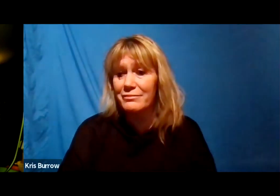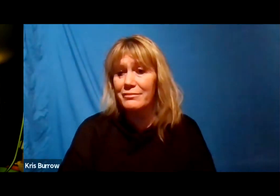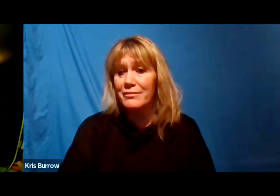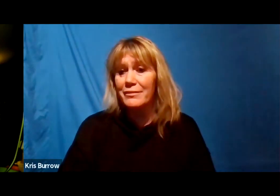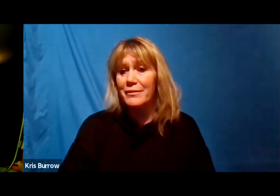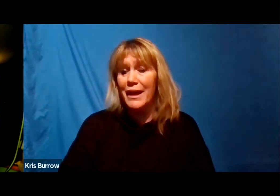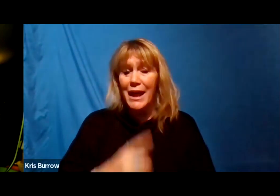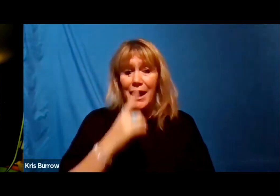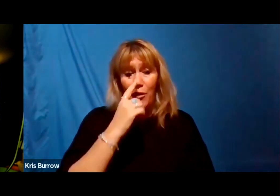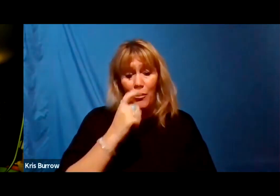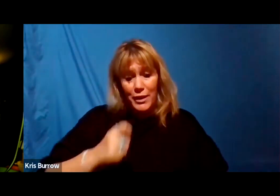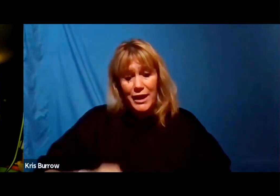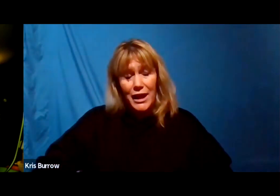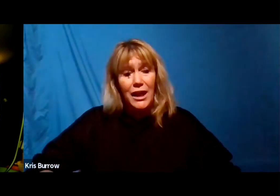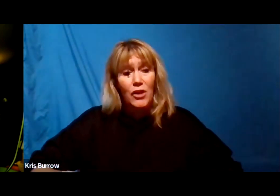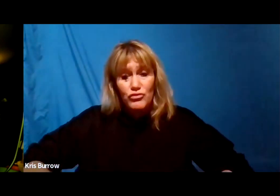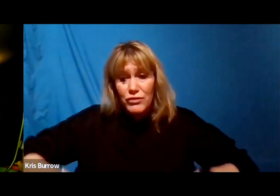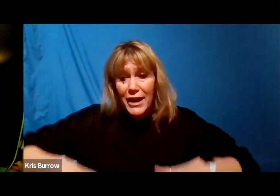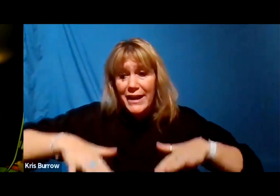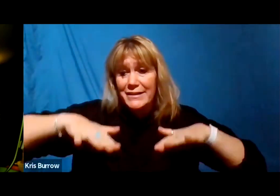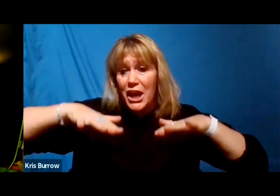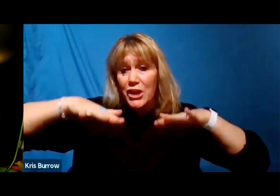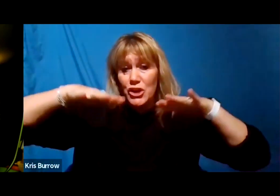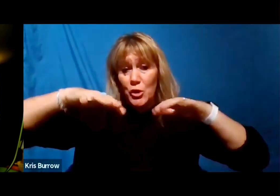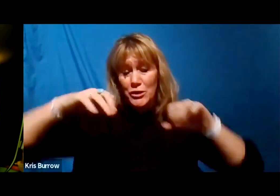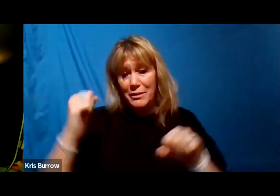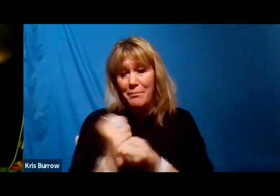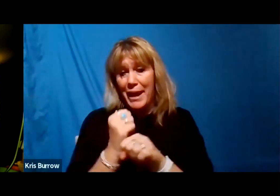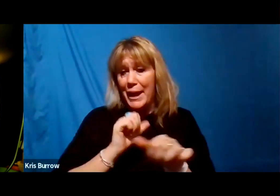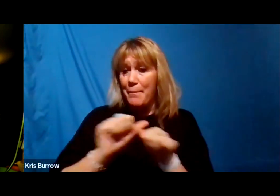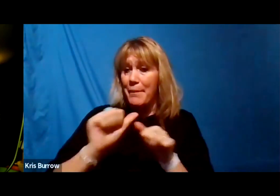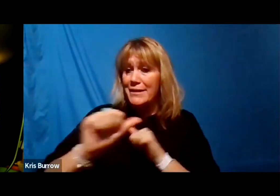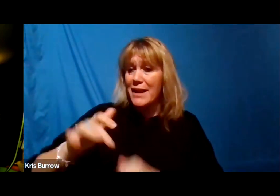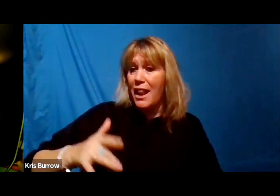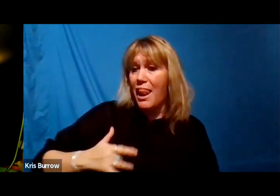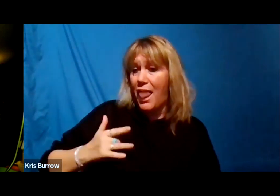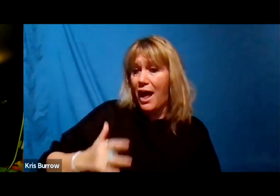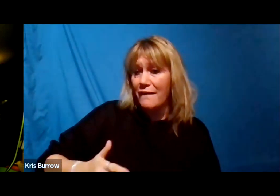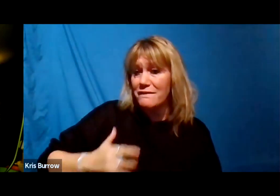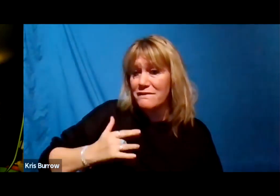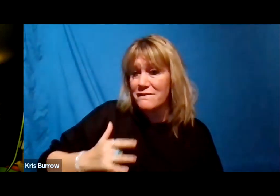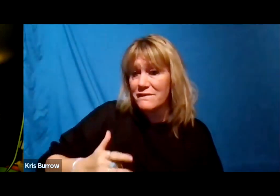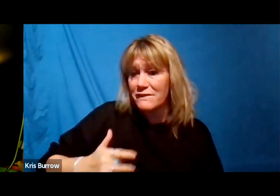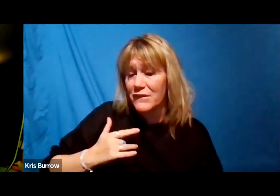is a lullaby, it's a lullaby for Pixie,